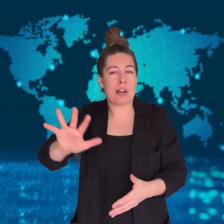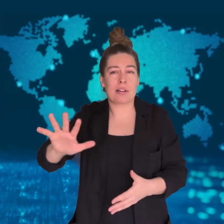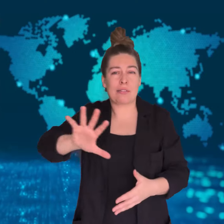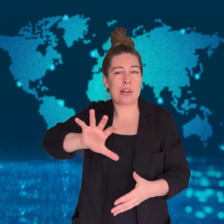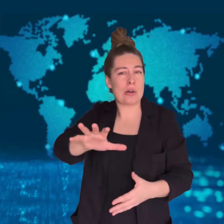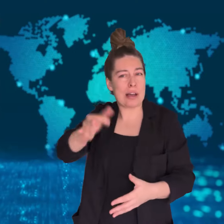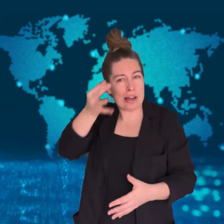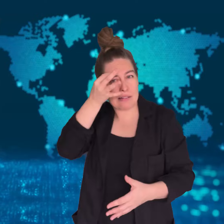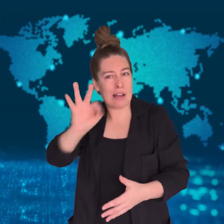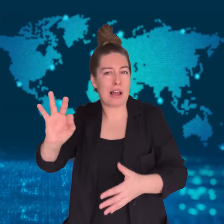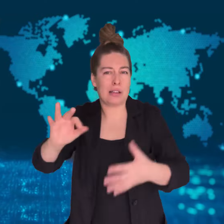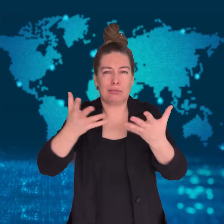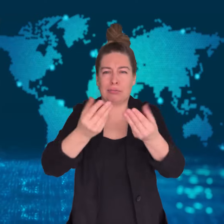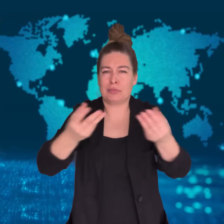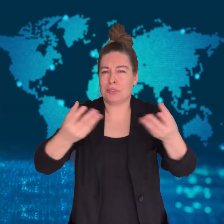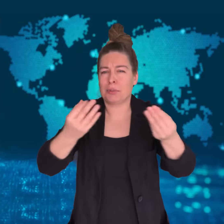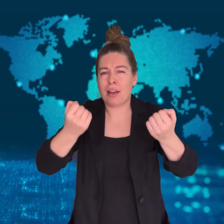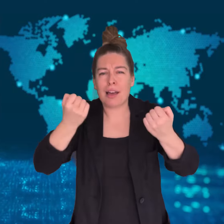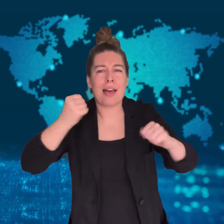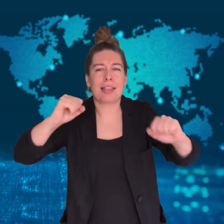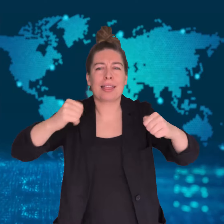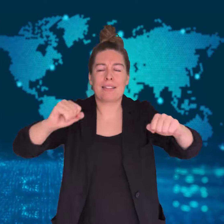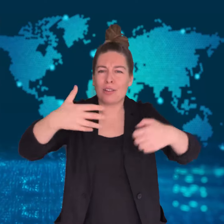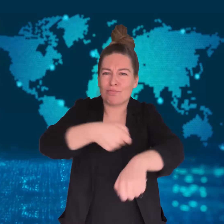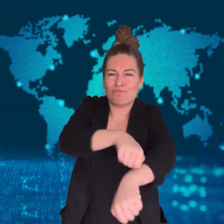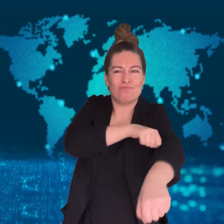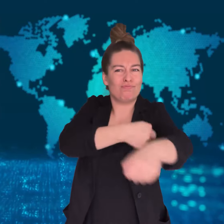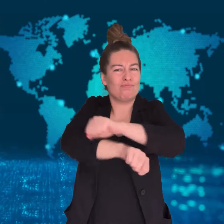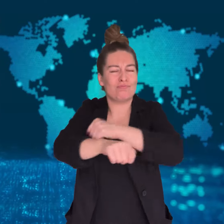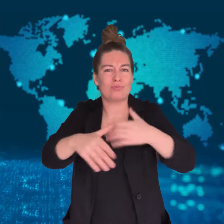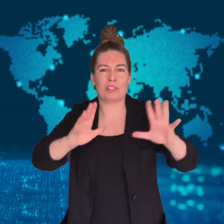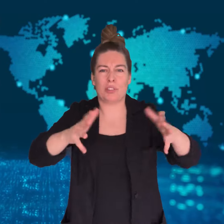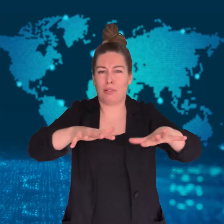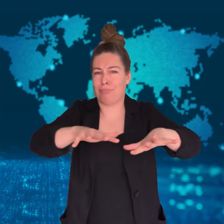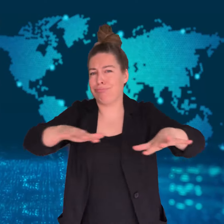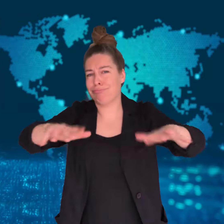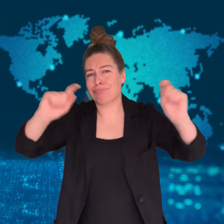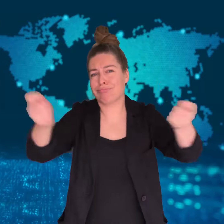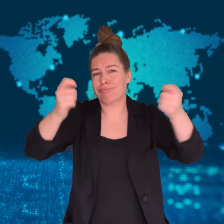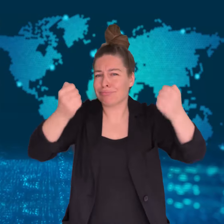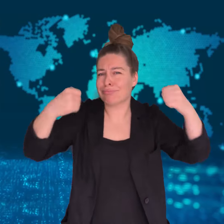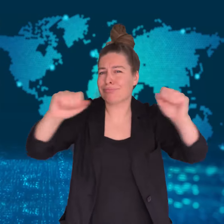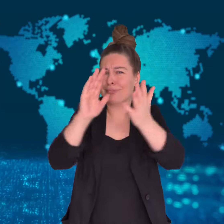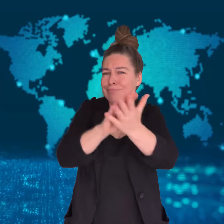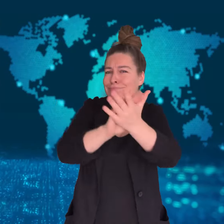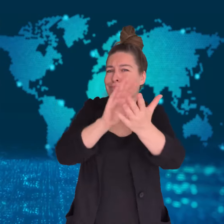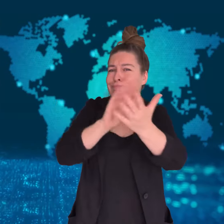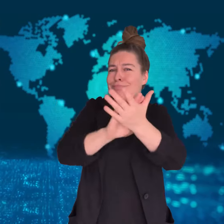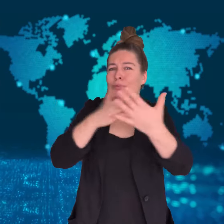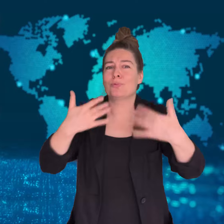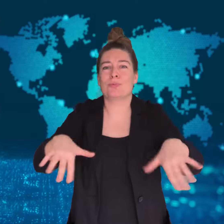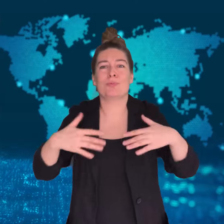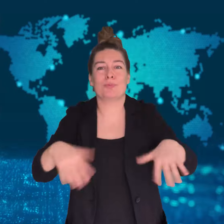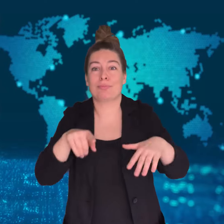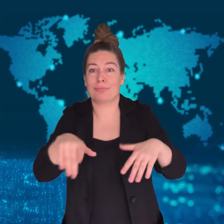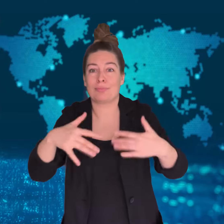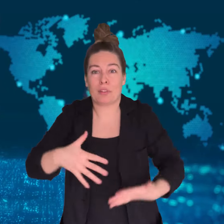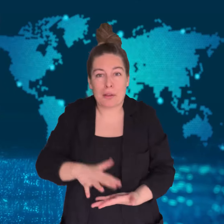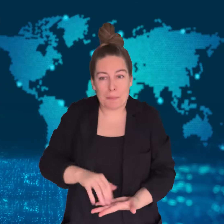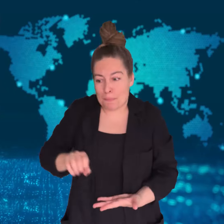A small group of protesters stood outside the joint session, but all over France,